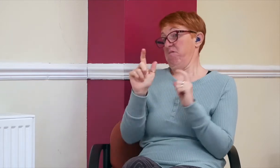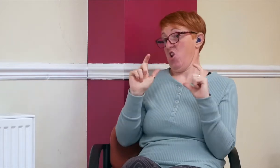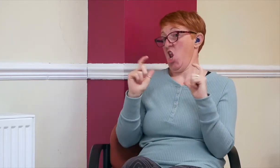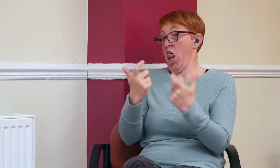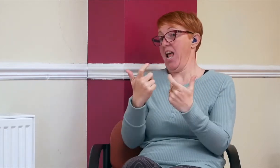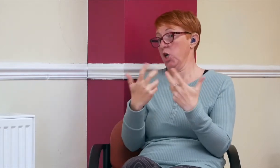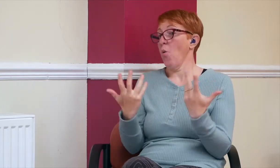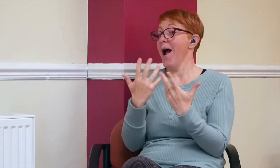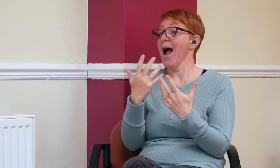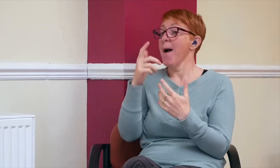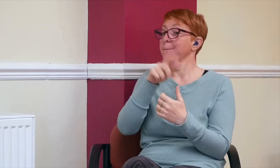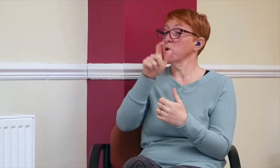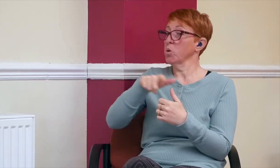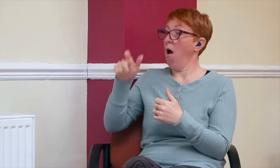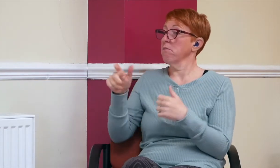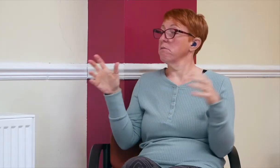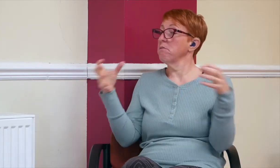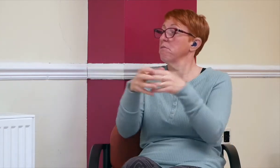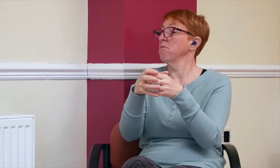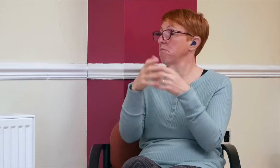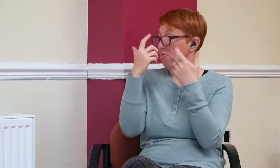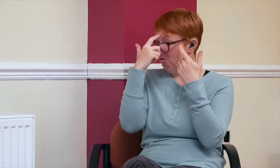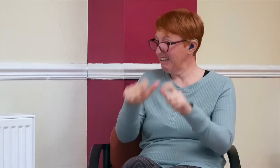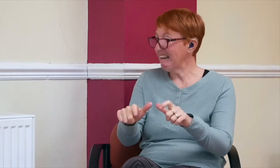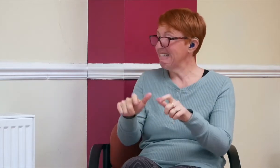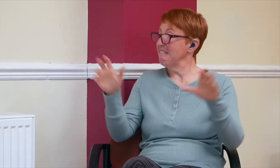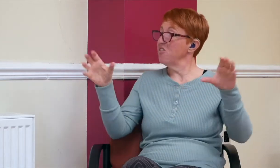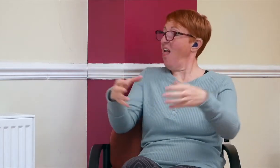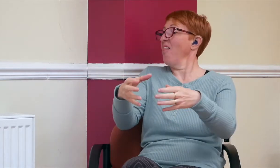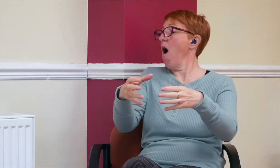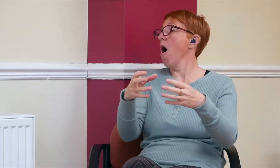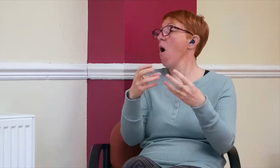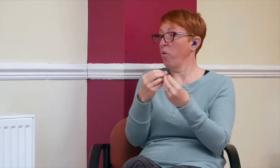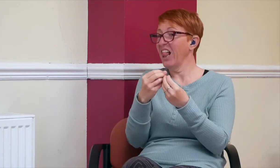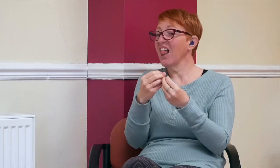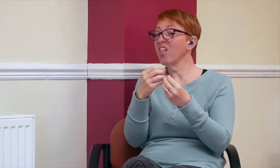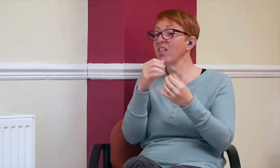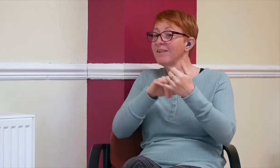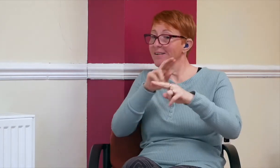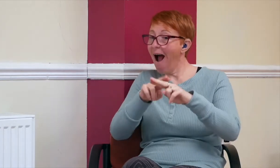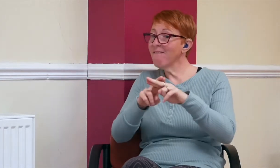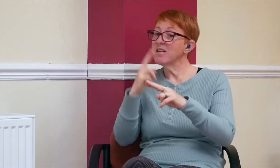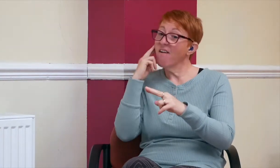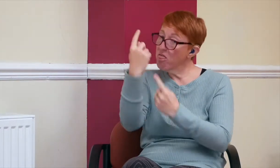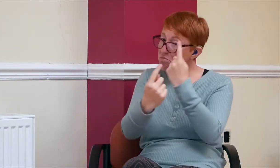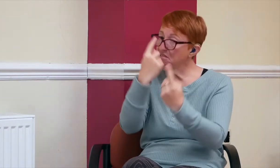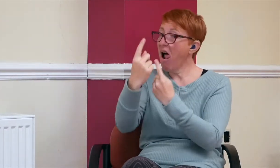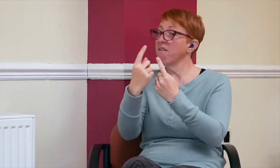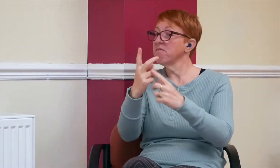At Derby, the students live together with staff, who are deaf themselves.